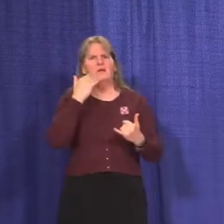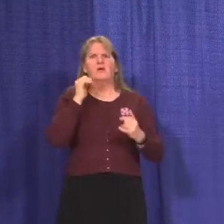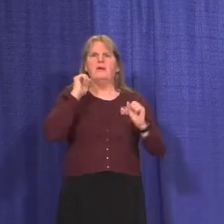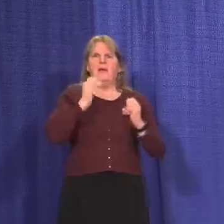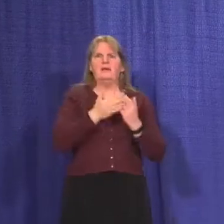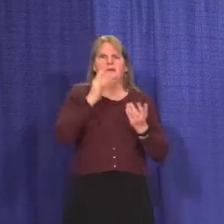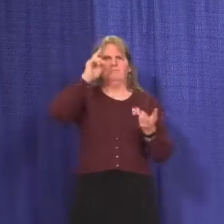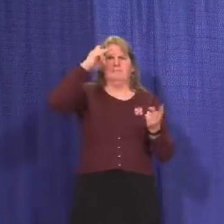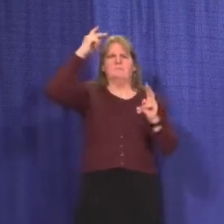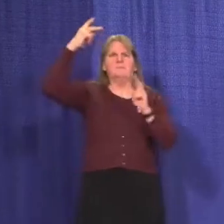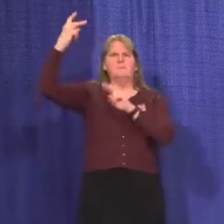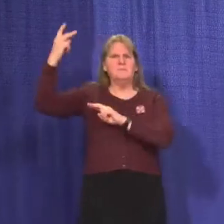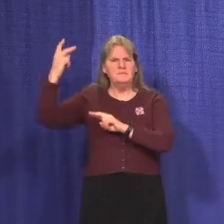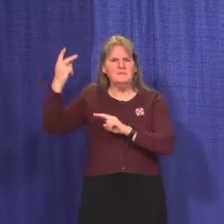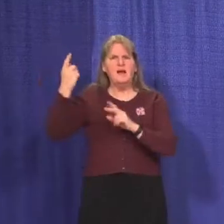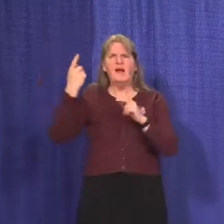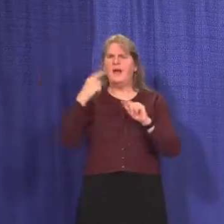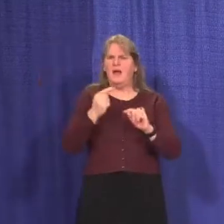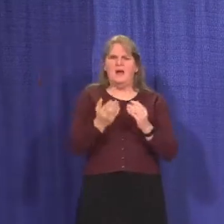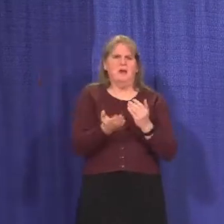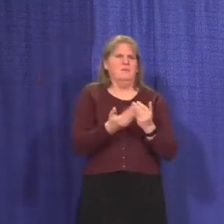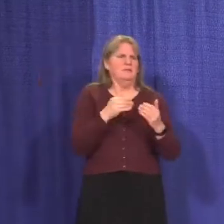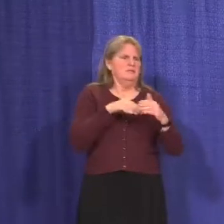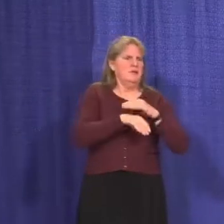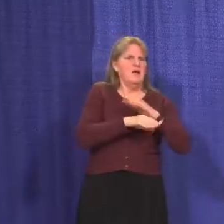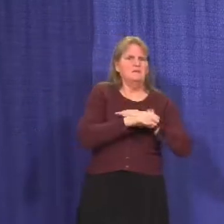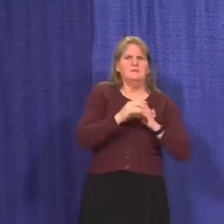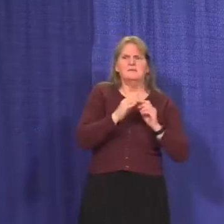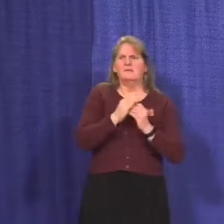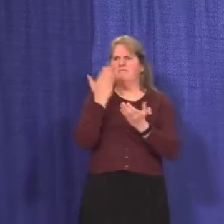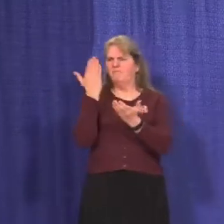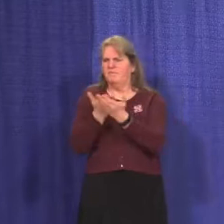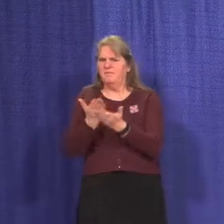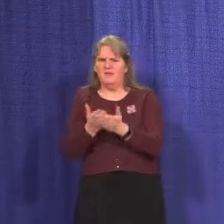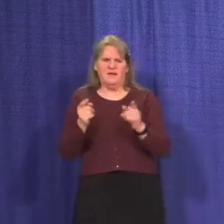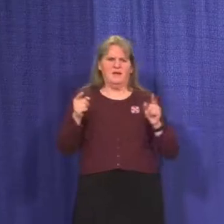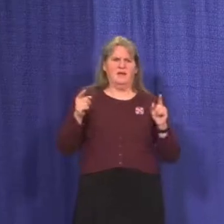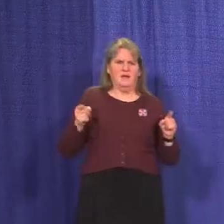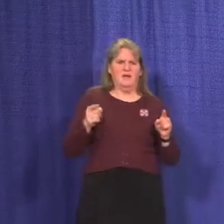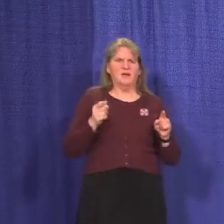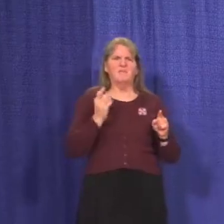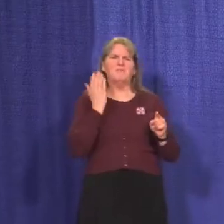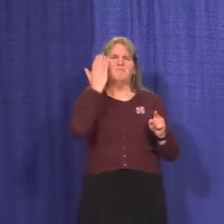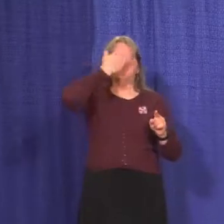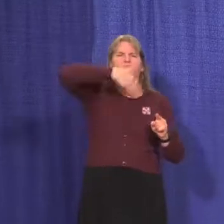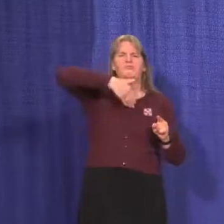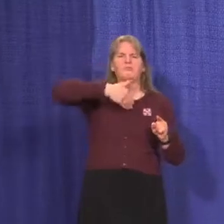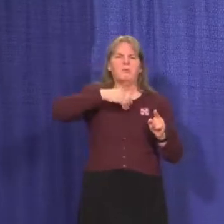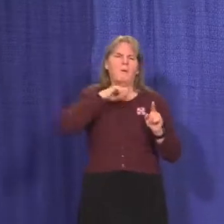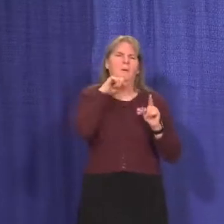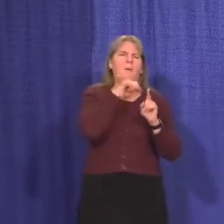as the facts and where dissector practices are more artful and creative.